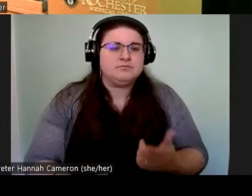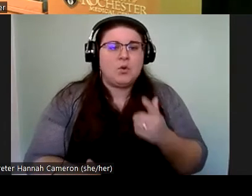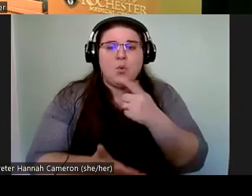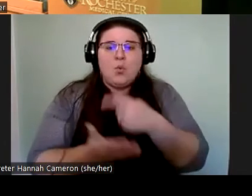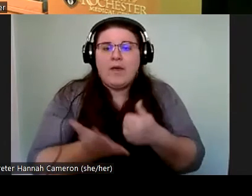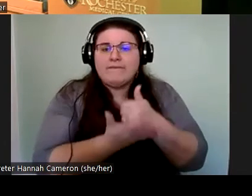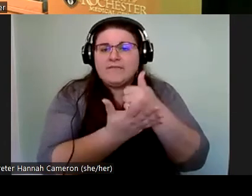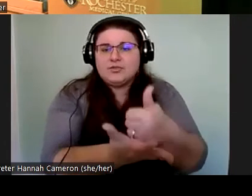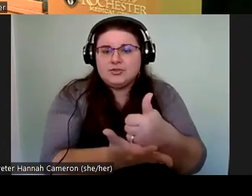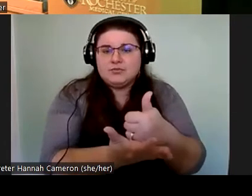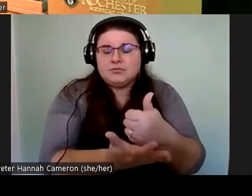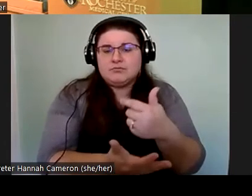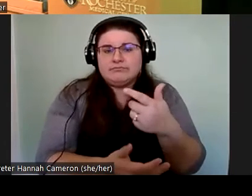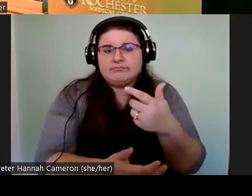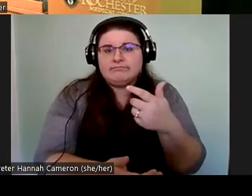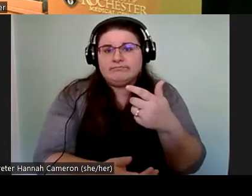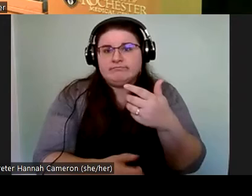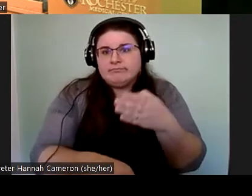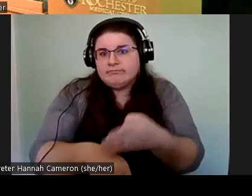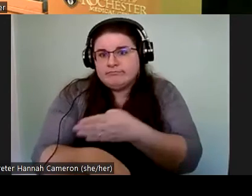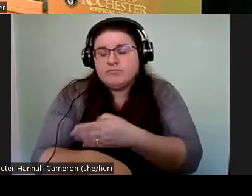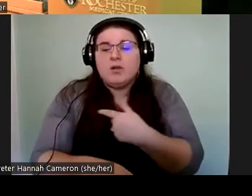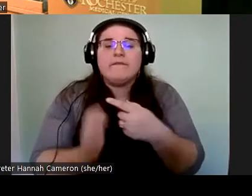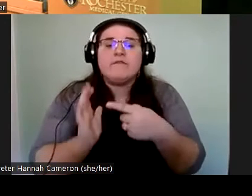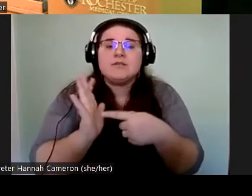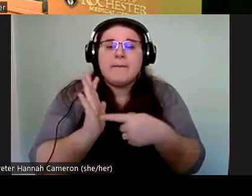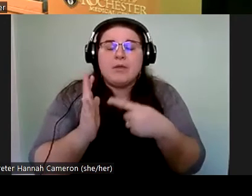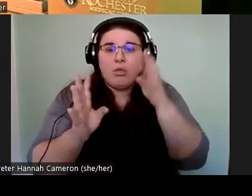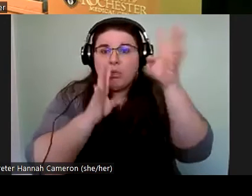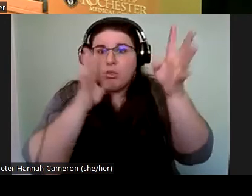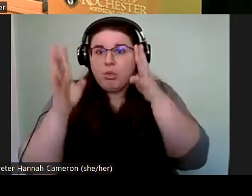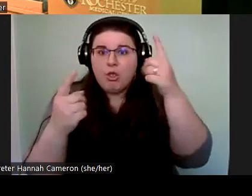you shouldn't push back on delusional thoughts but you can connect to the feelings underneath